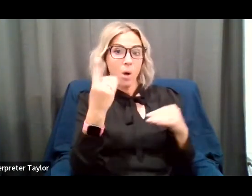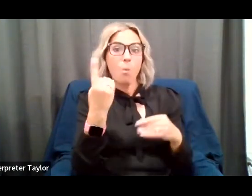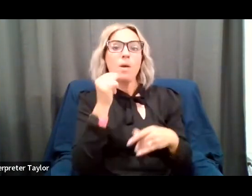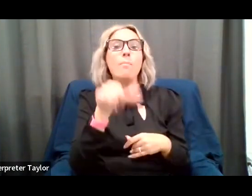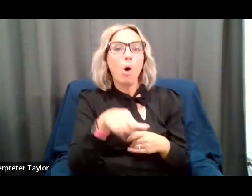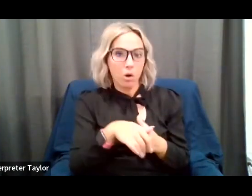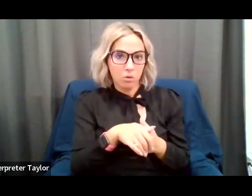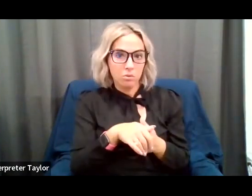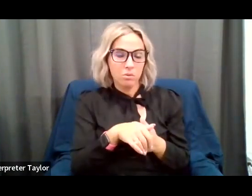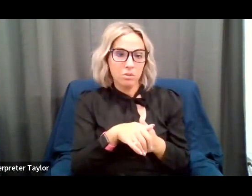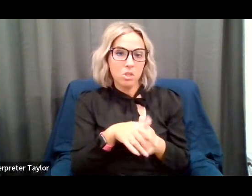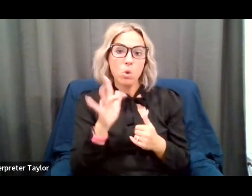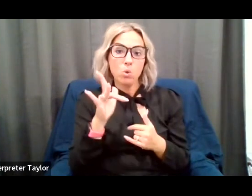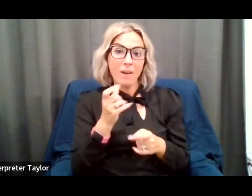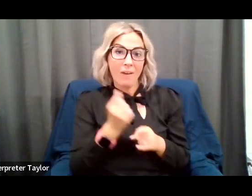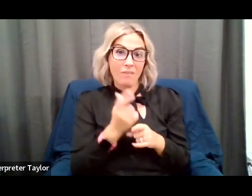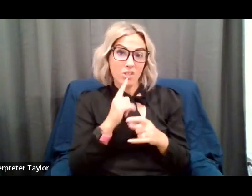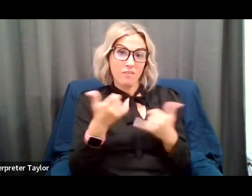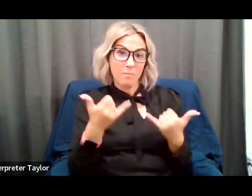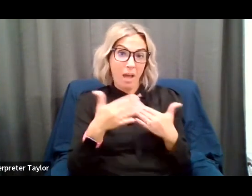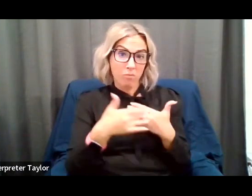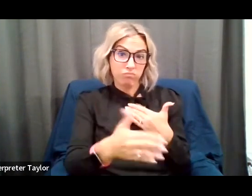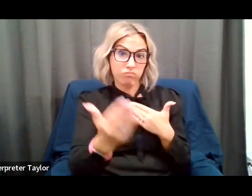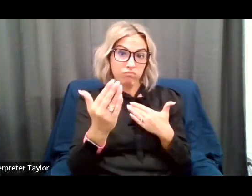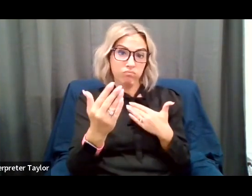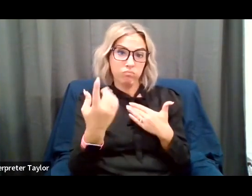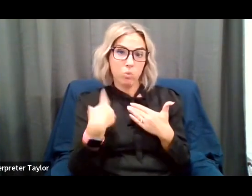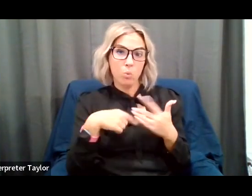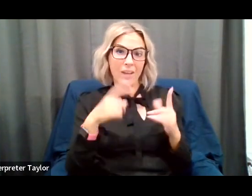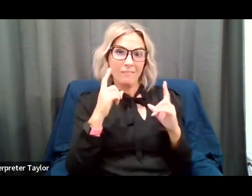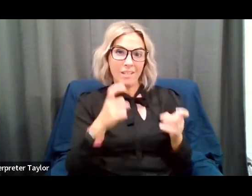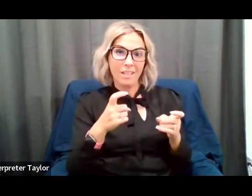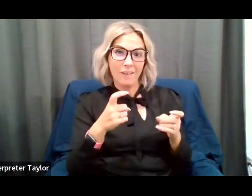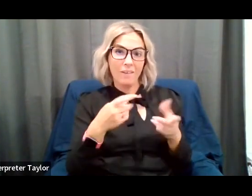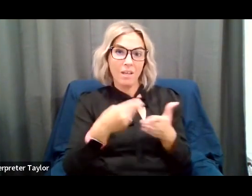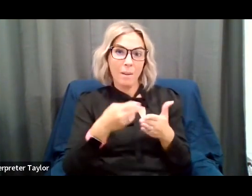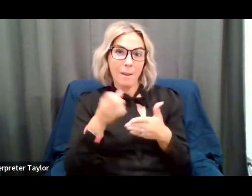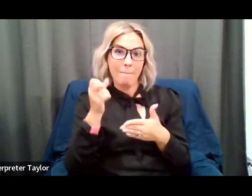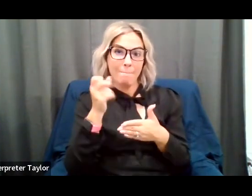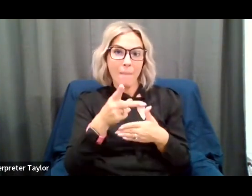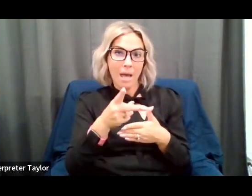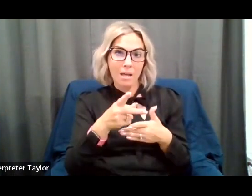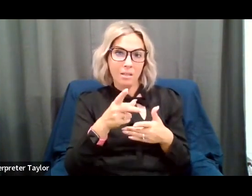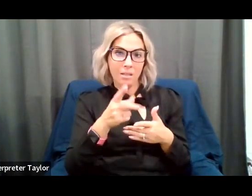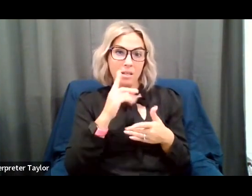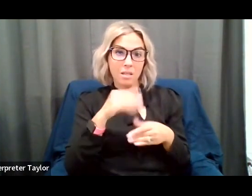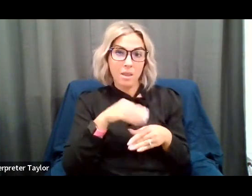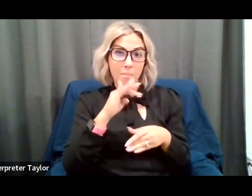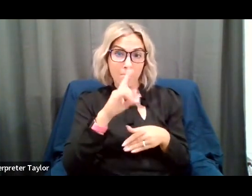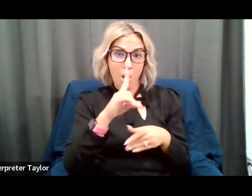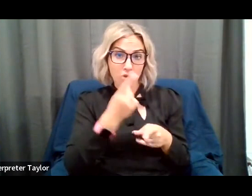So 25 years from now, we have to give the principal back to the bond. Is that correct? That is correct. The Bonds are paid